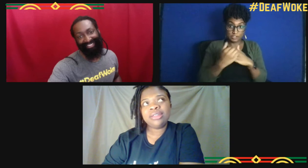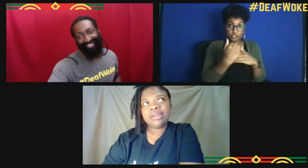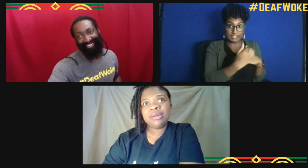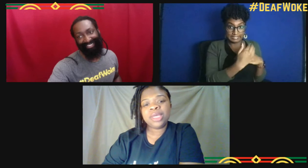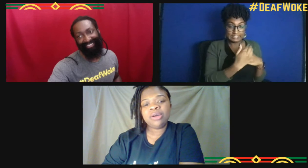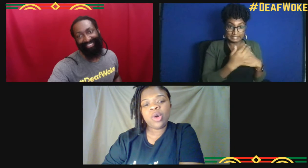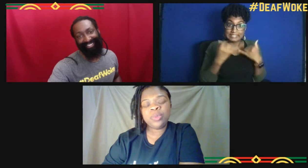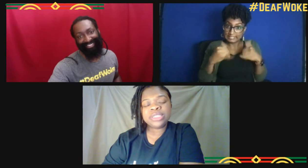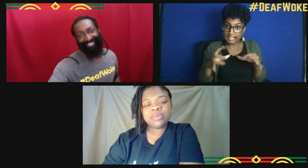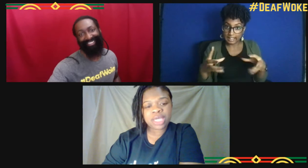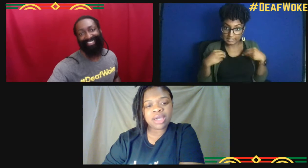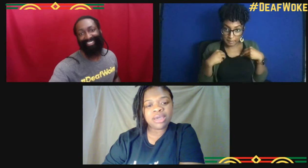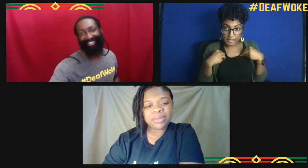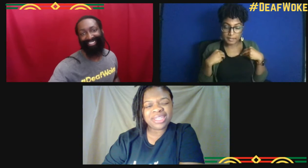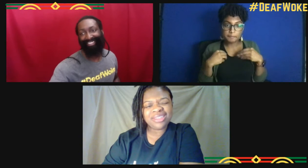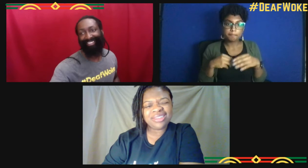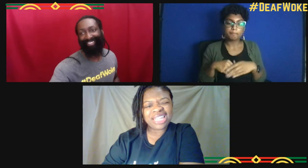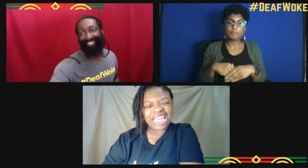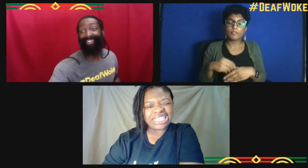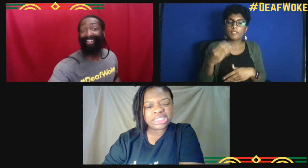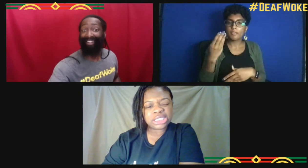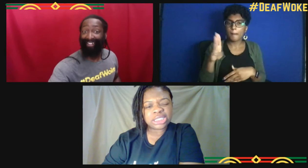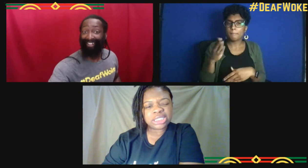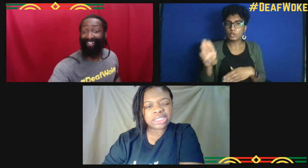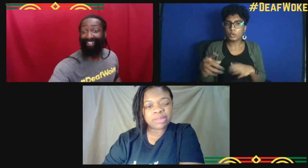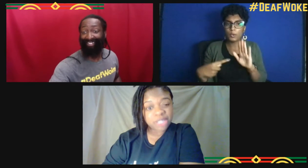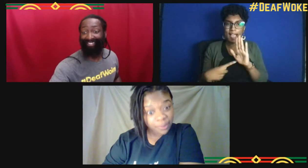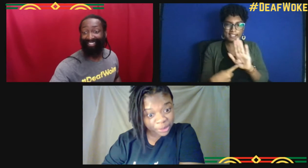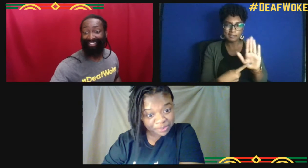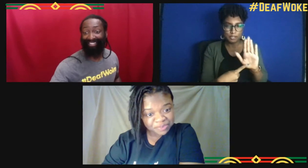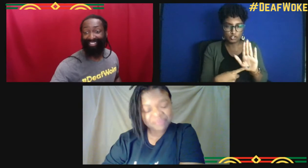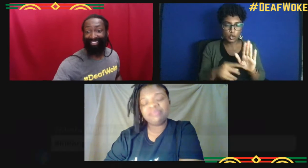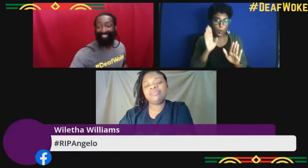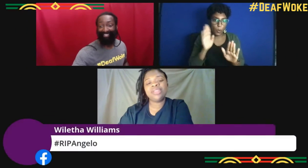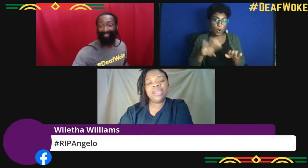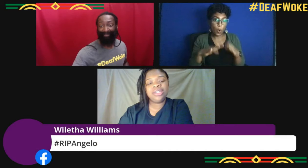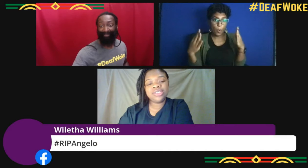and it'll open sometime in late September and so, yeah.